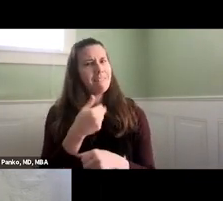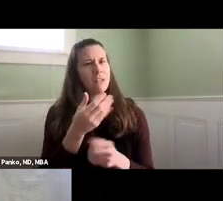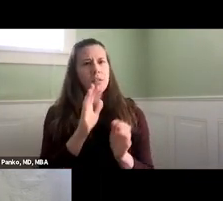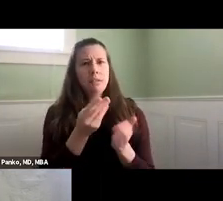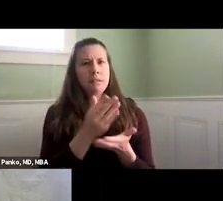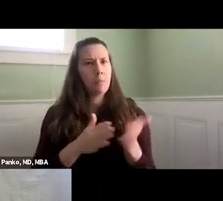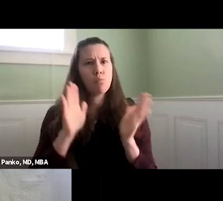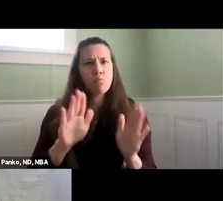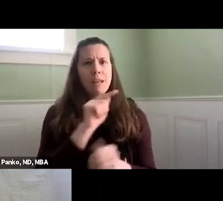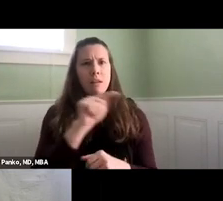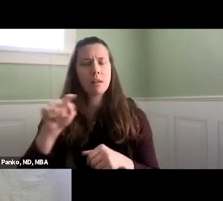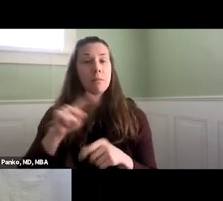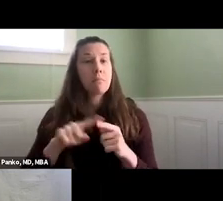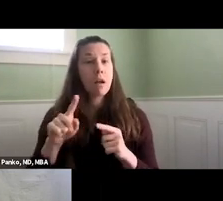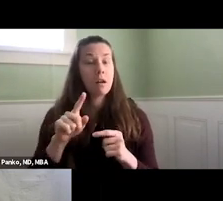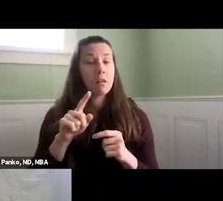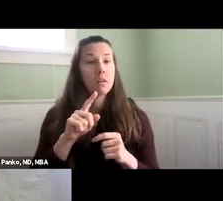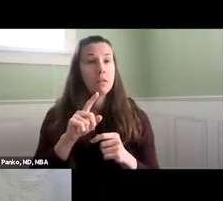data sets about Deaf Women.